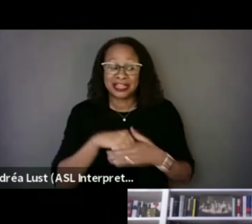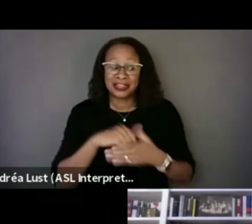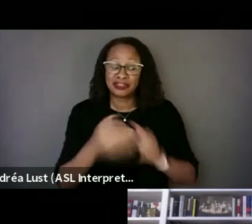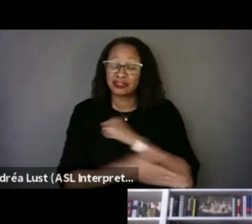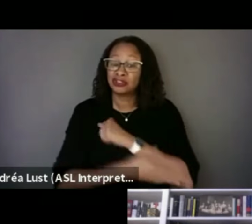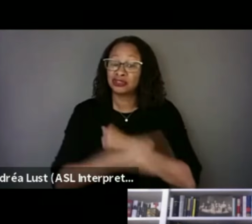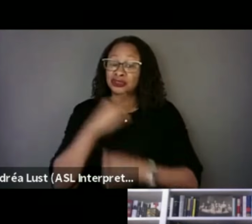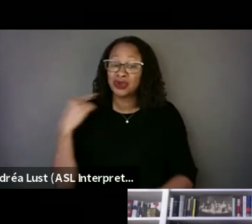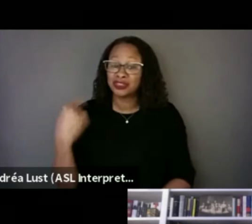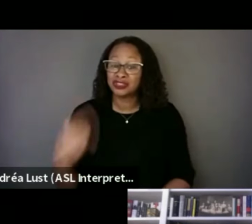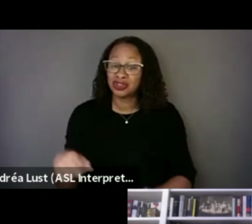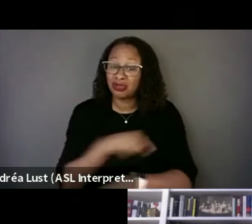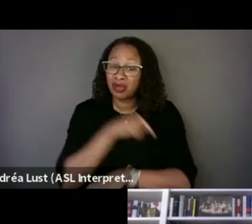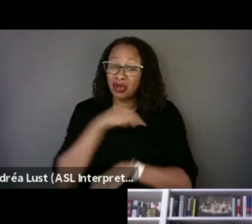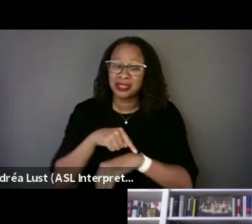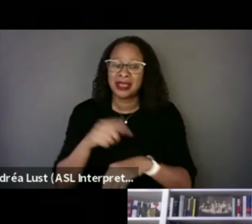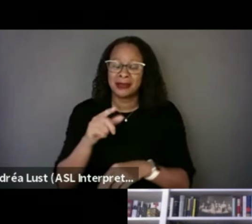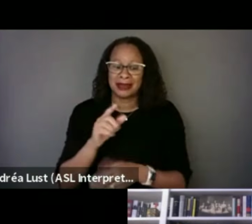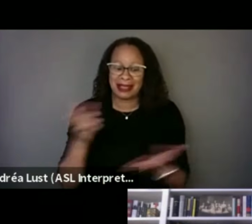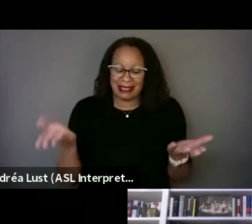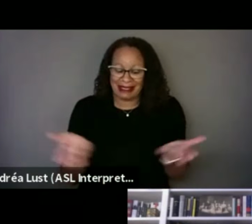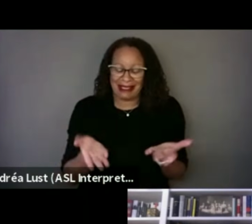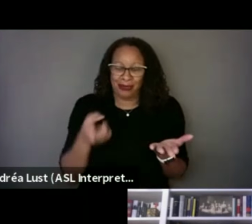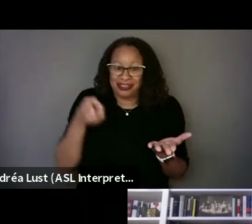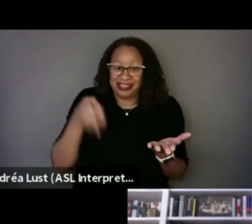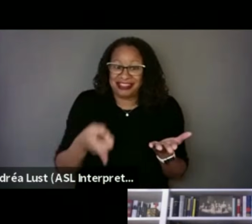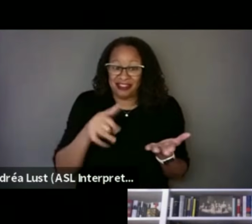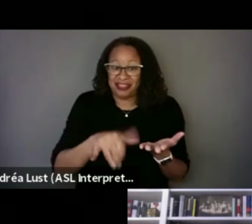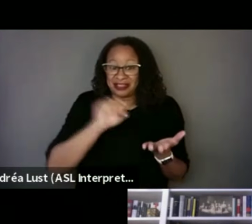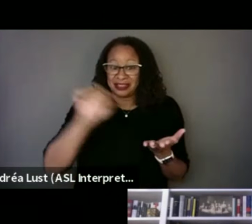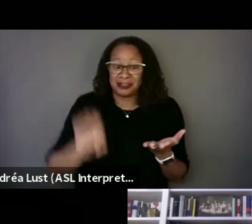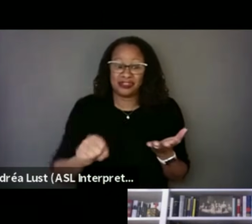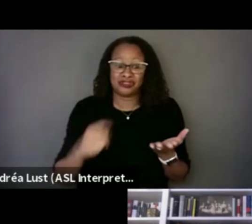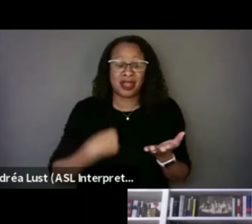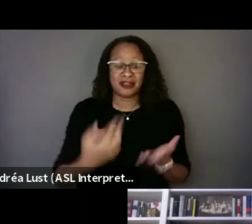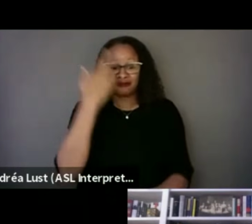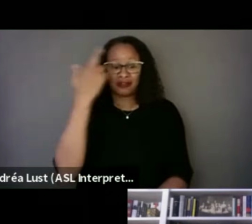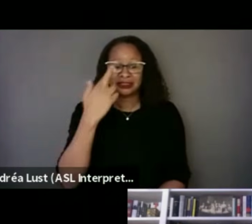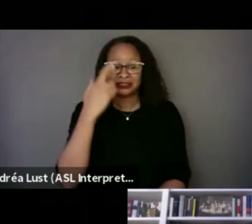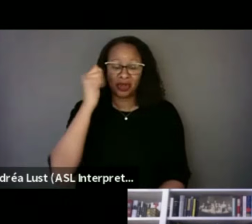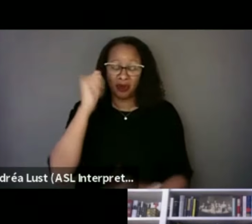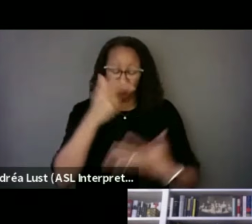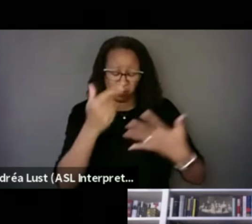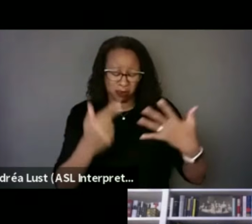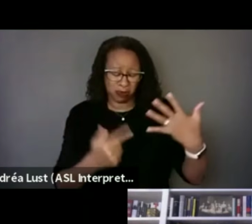but being there that semester, I realized all that I had read and looked at